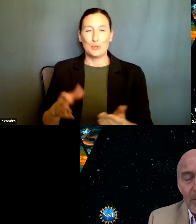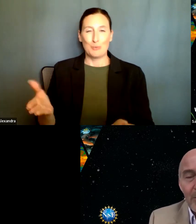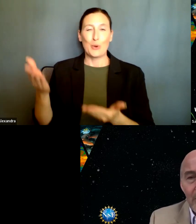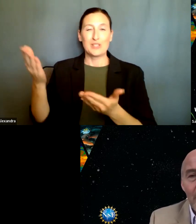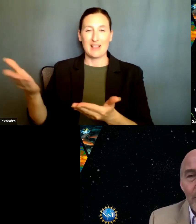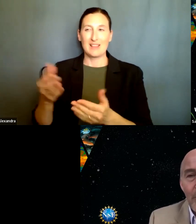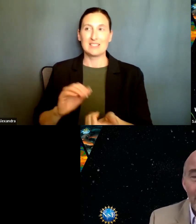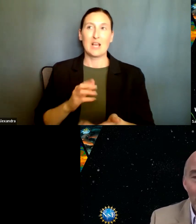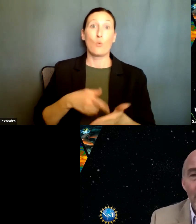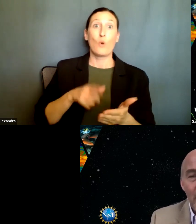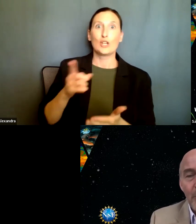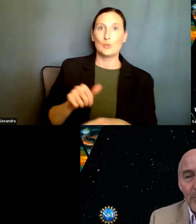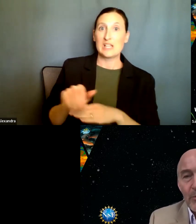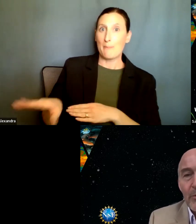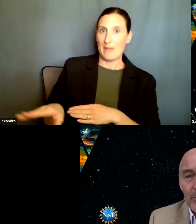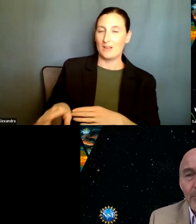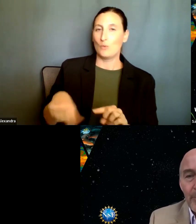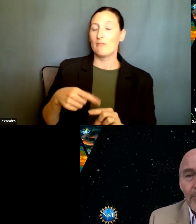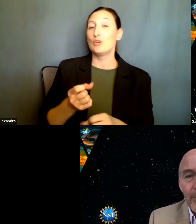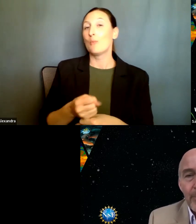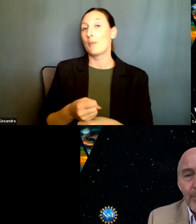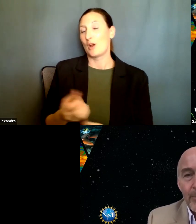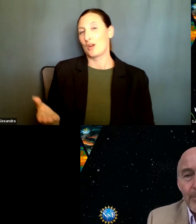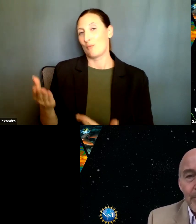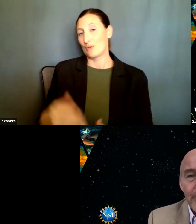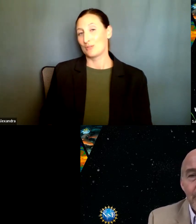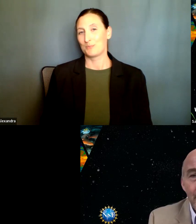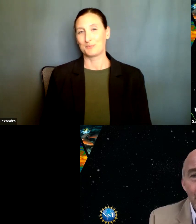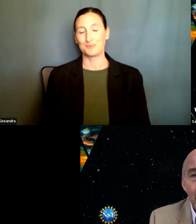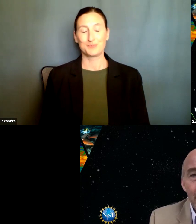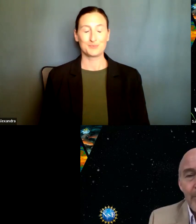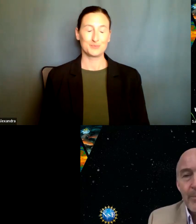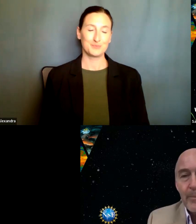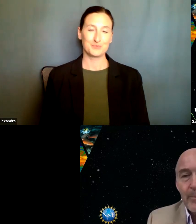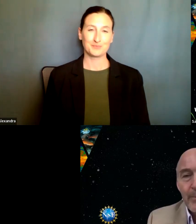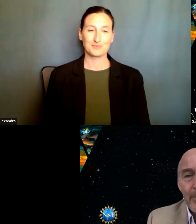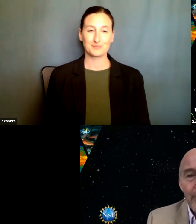and when you prepare a proposal. Samantha Brewton Hunter: Well, I see